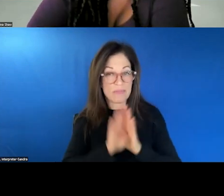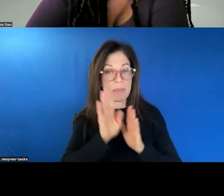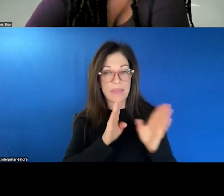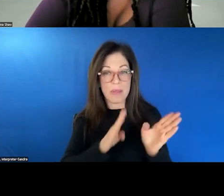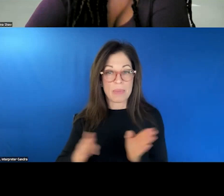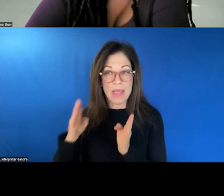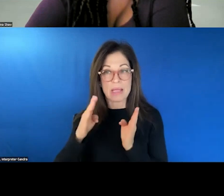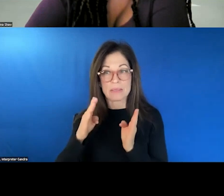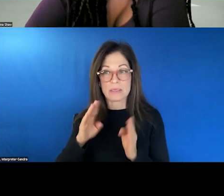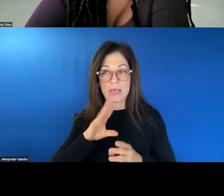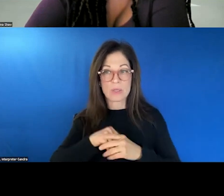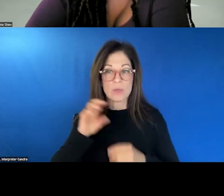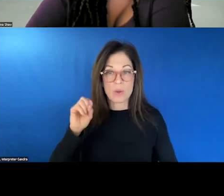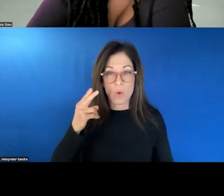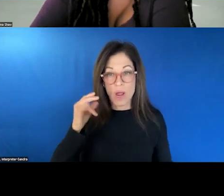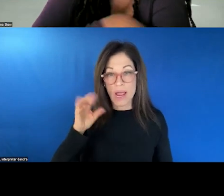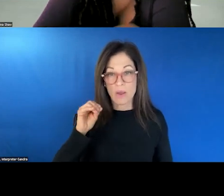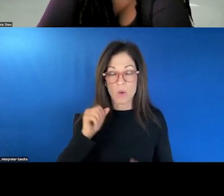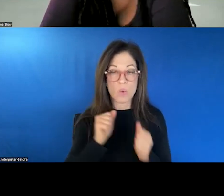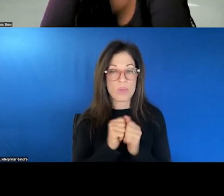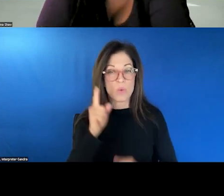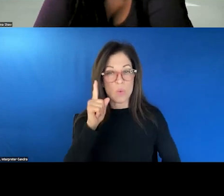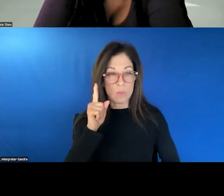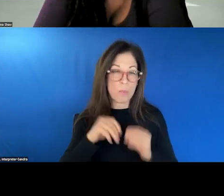INCLUDING OHIO, WITH OVER A MILLION DOLLAR INVESTMENT IN THE